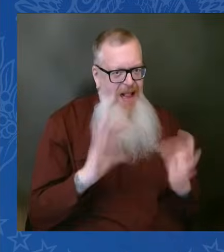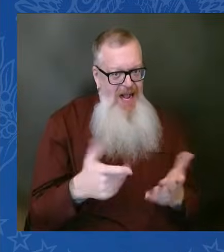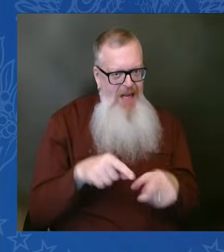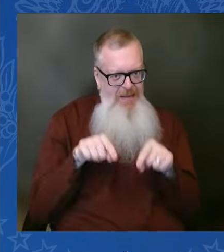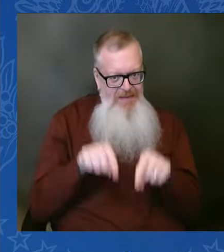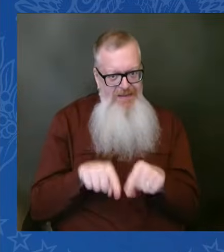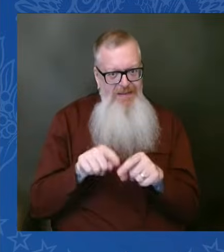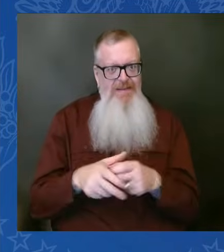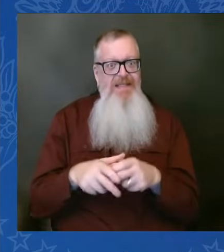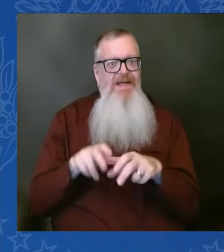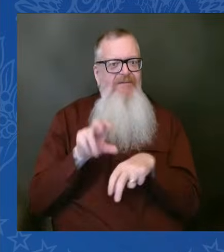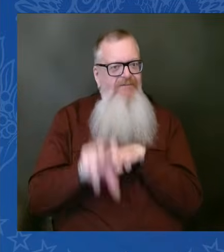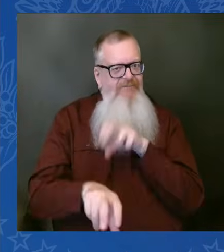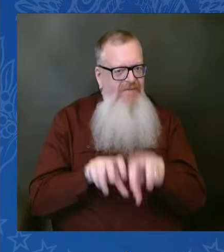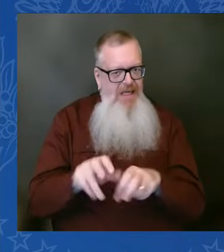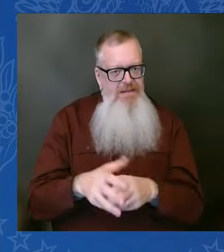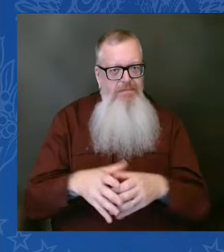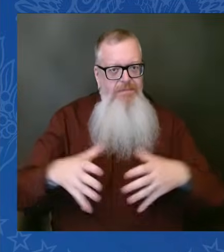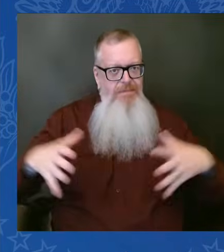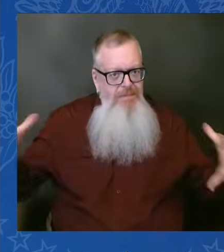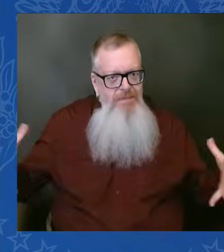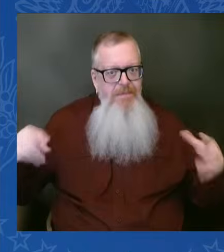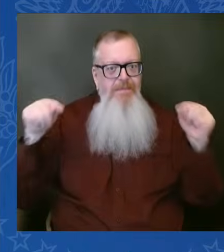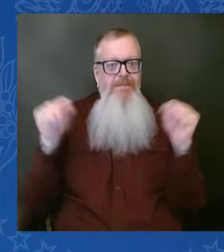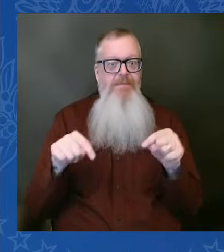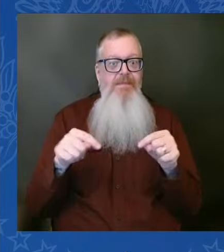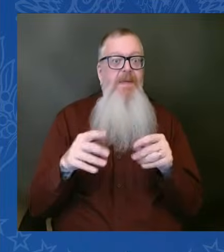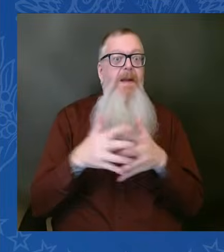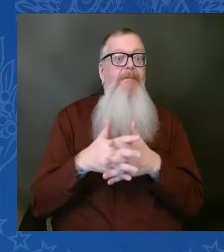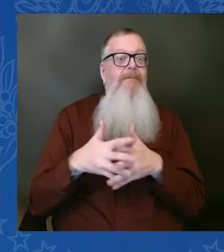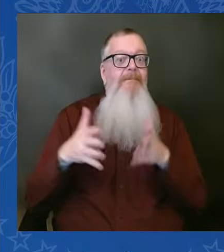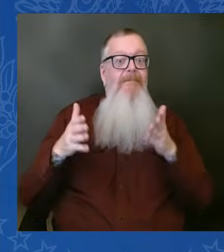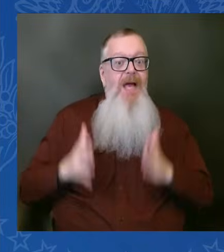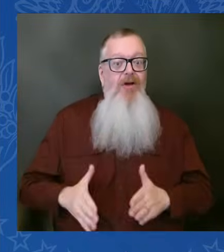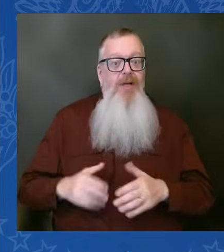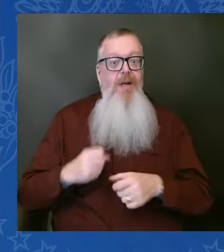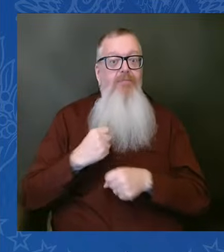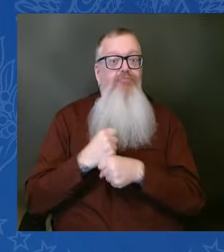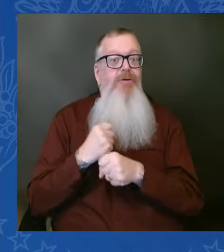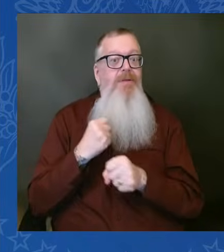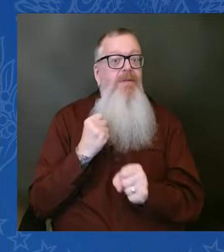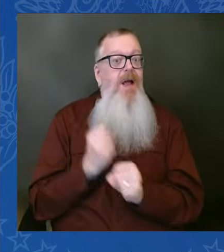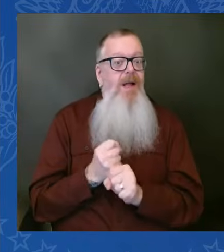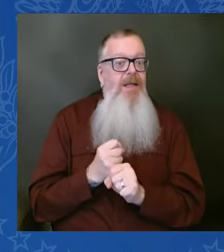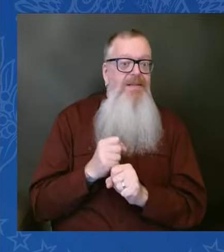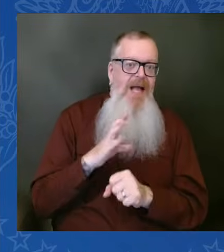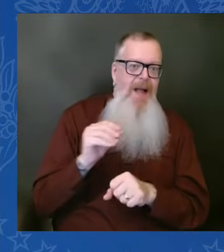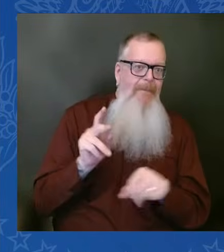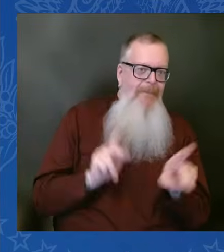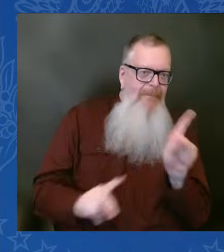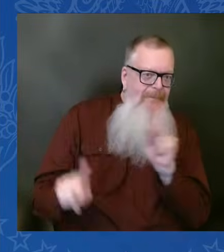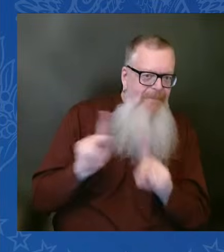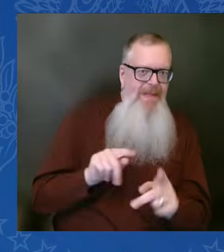and invest in the American people -- not by handing out tax breaks to those at the top. And I’m not looking -- look, I --